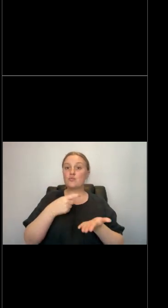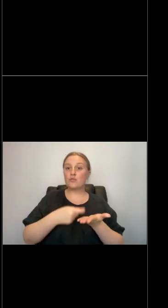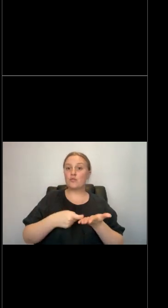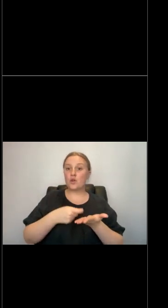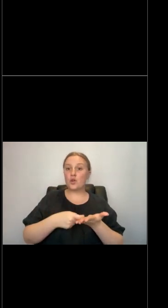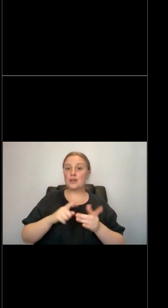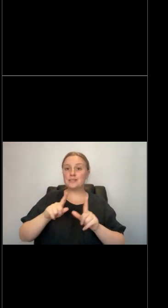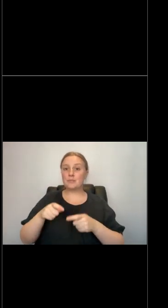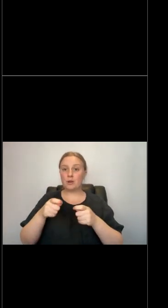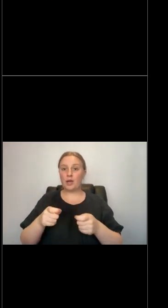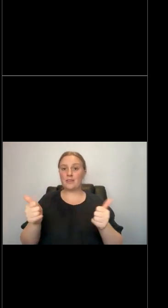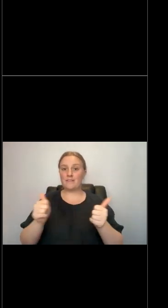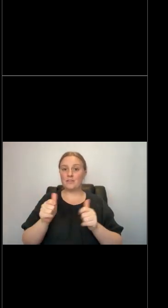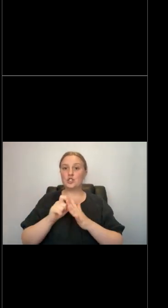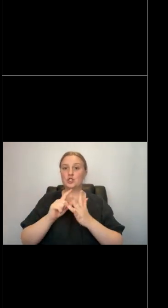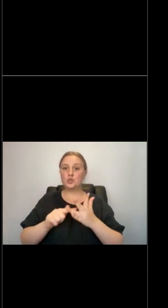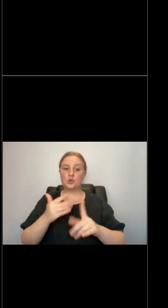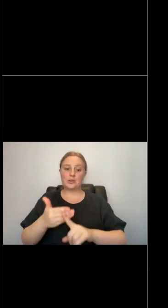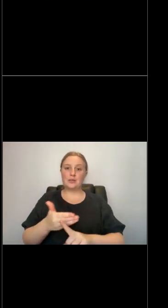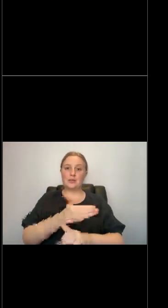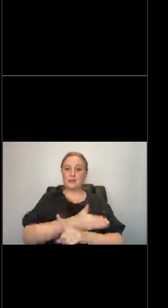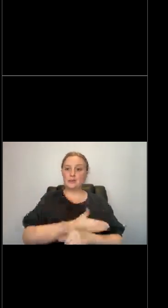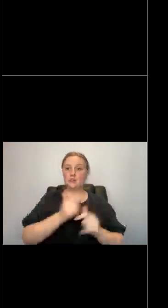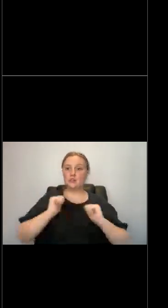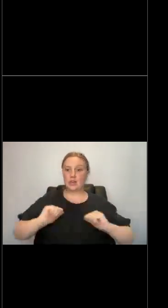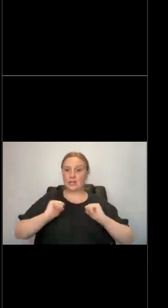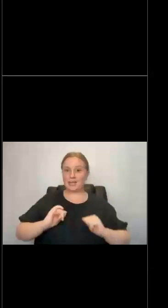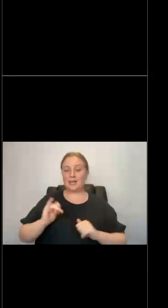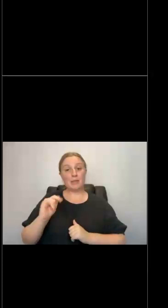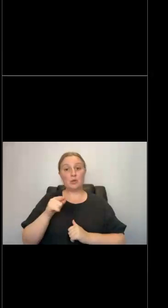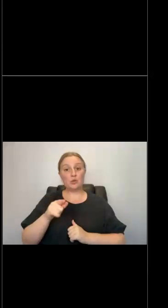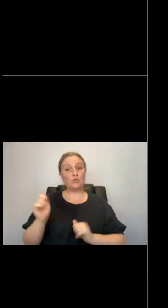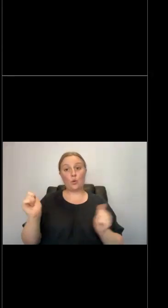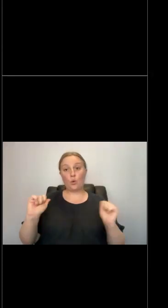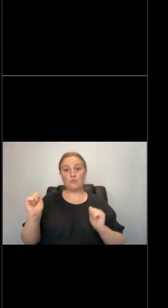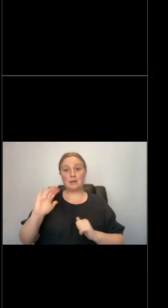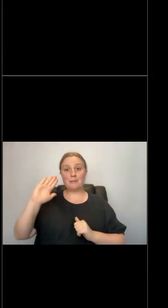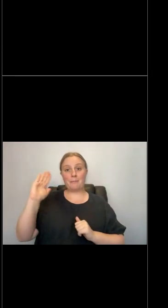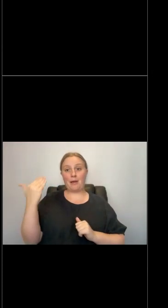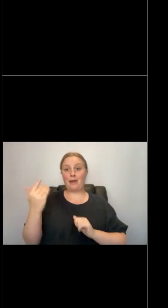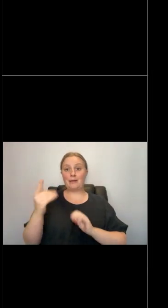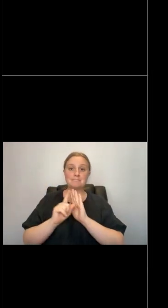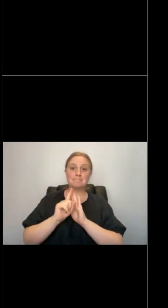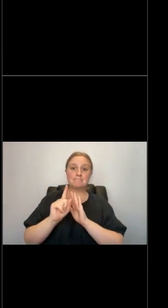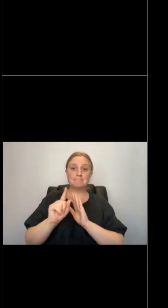then you might already appear on some matters before the tribunal.